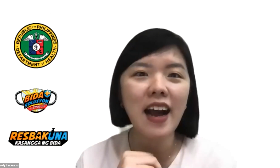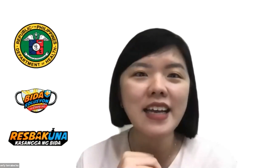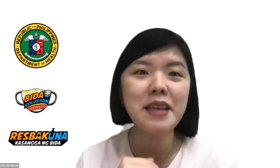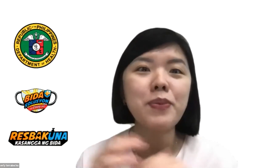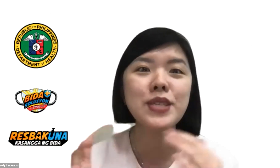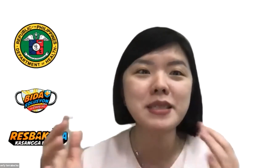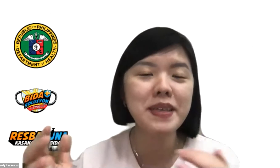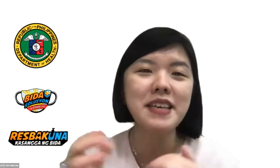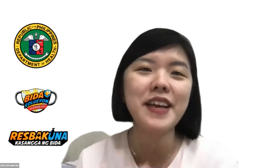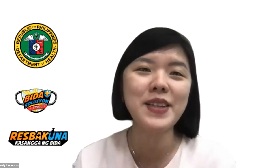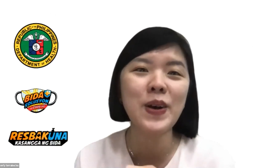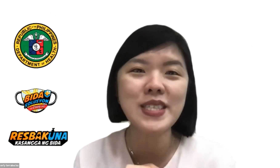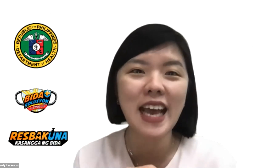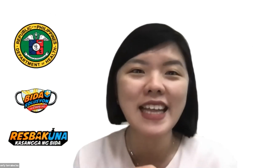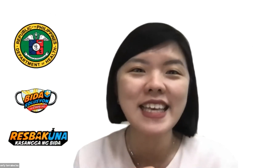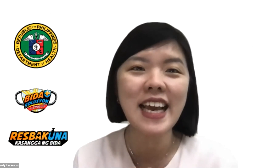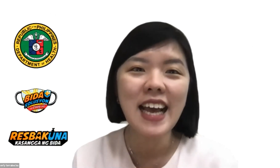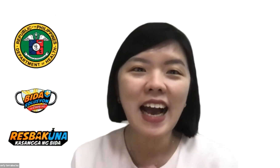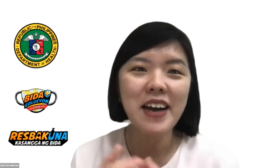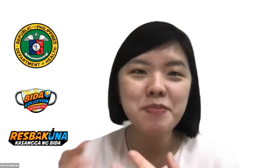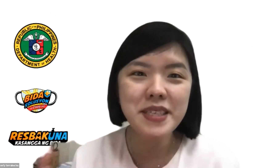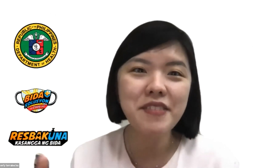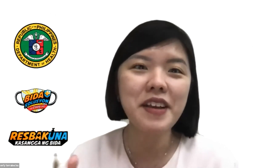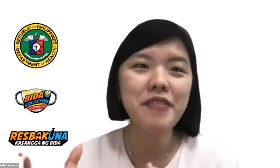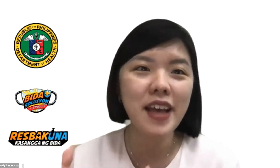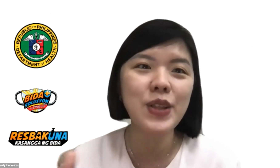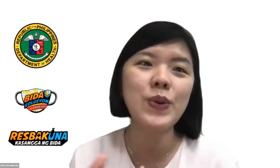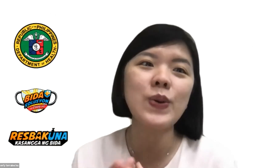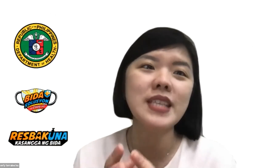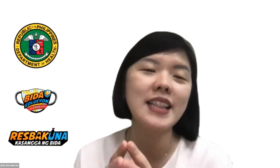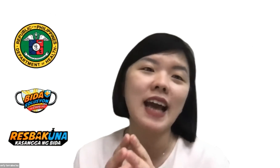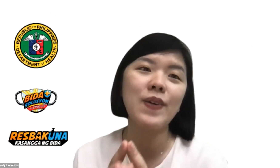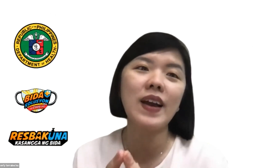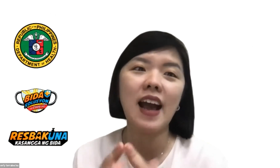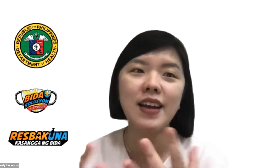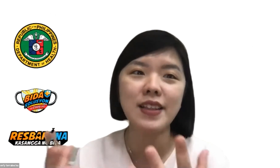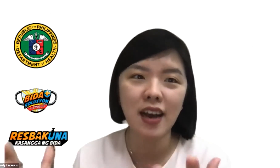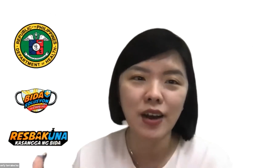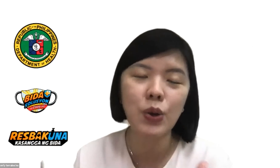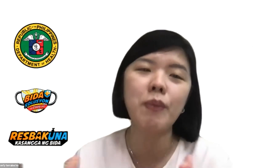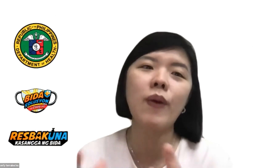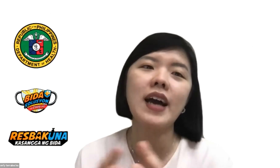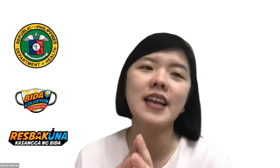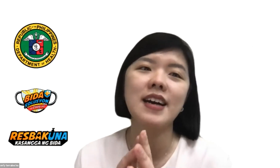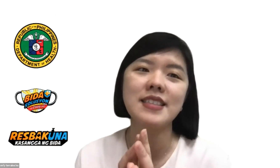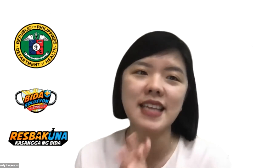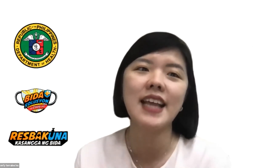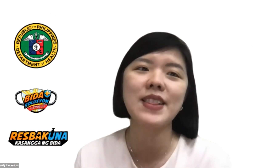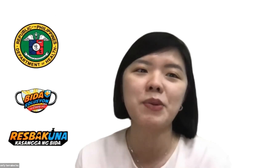It is not specific to any venue where we need to build a site at.